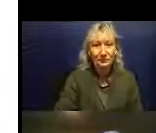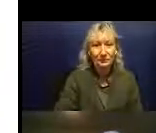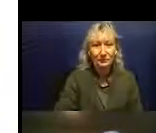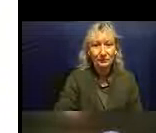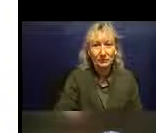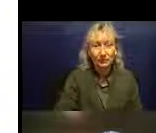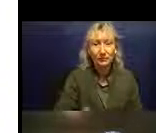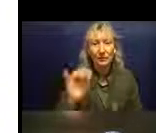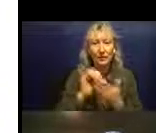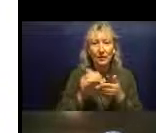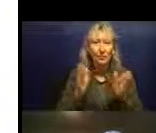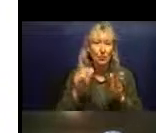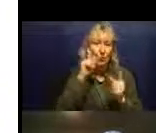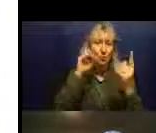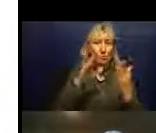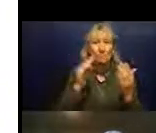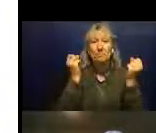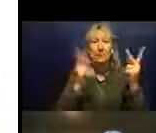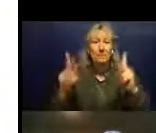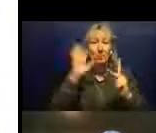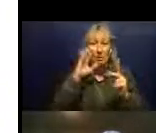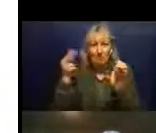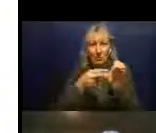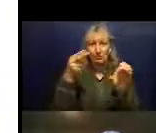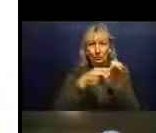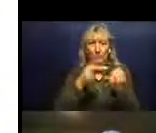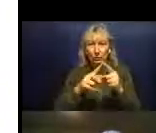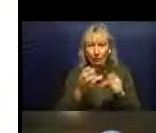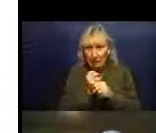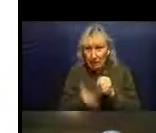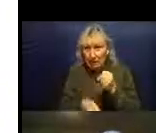So we can get more help for Oregonians to file their taxes and get the tax benefits.